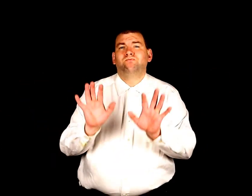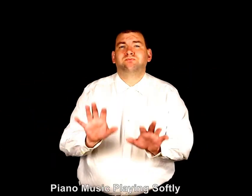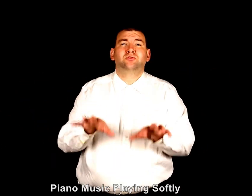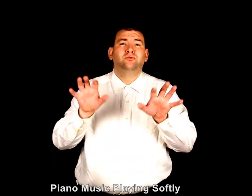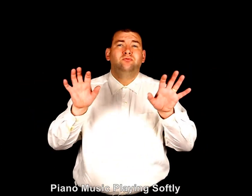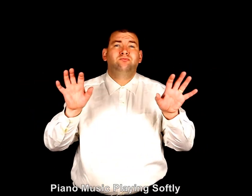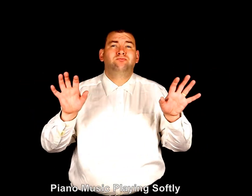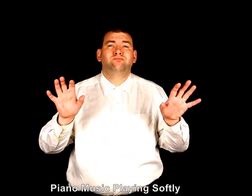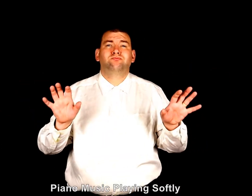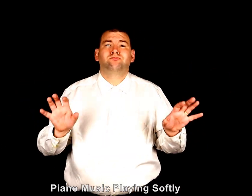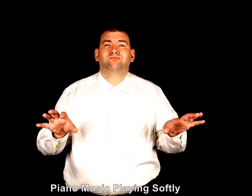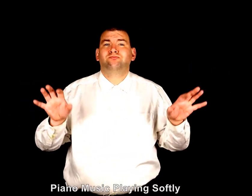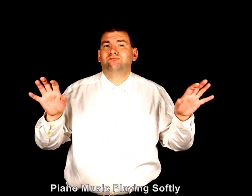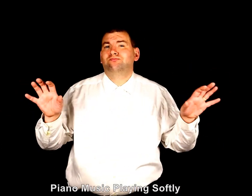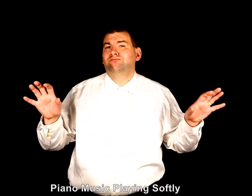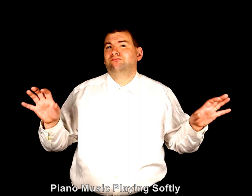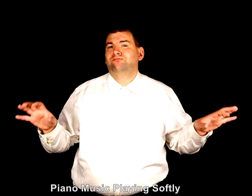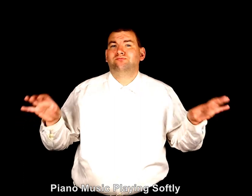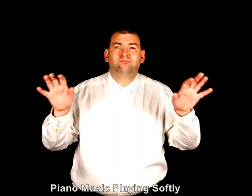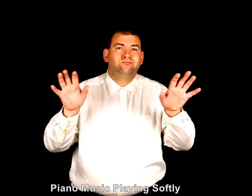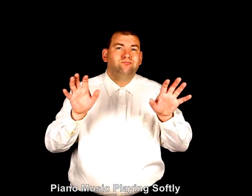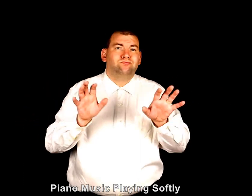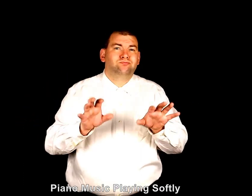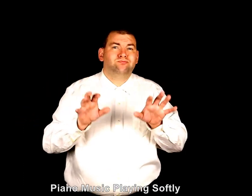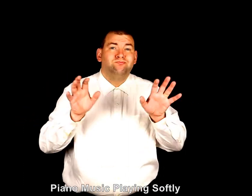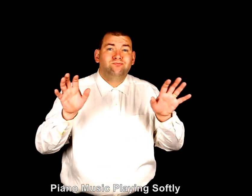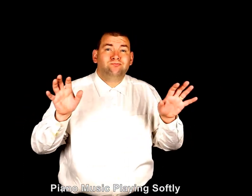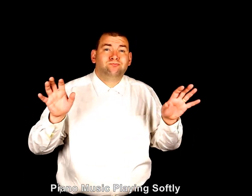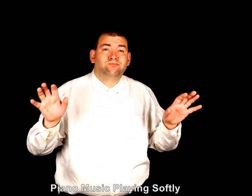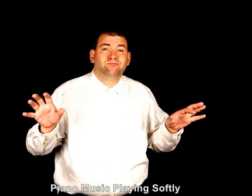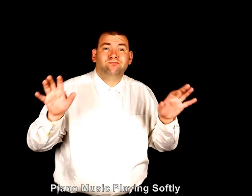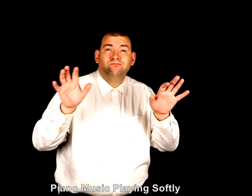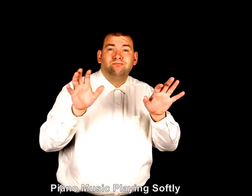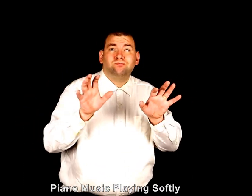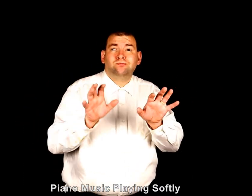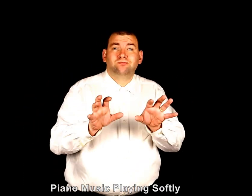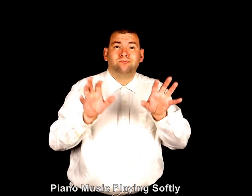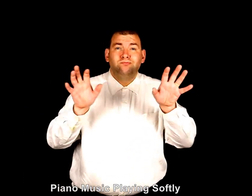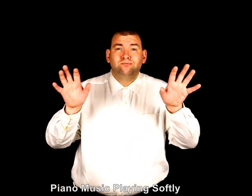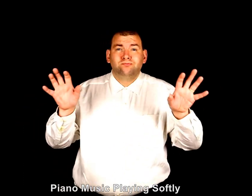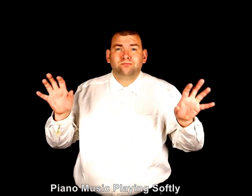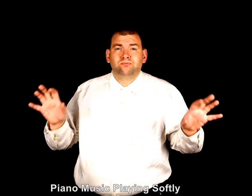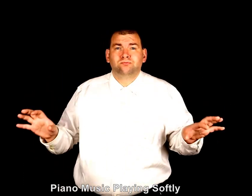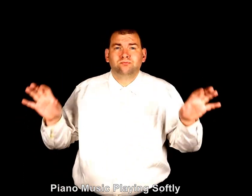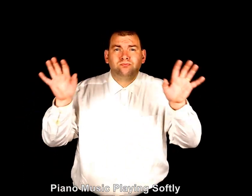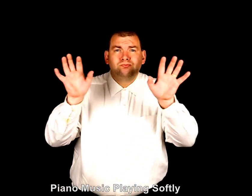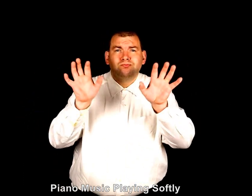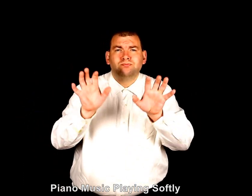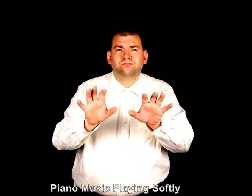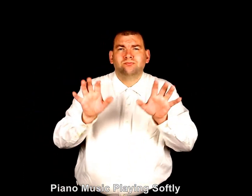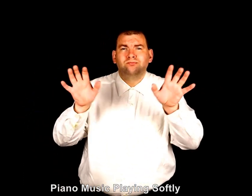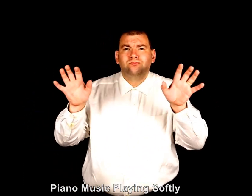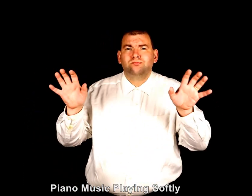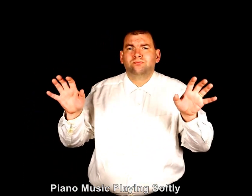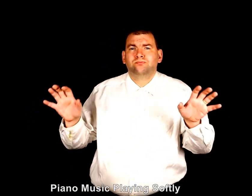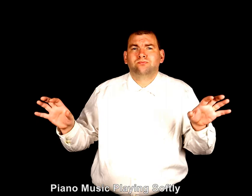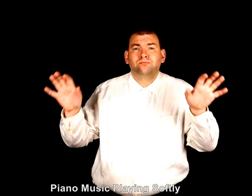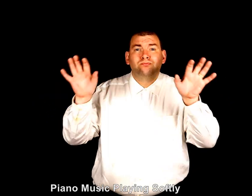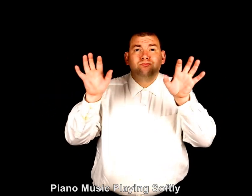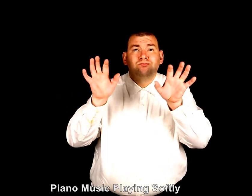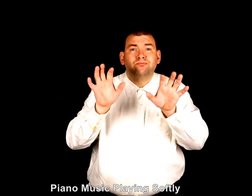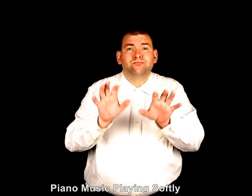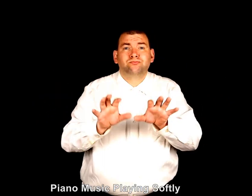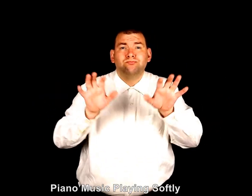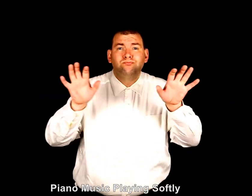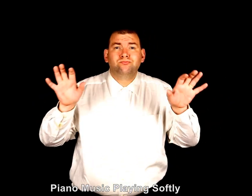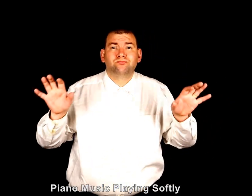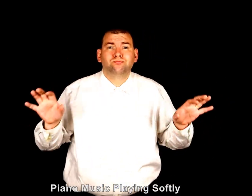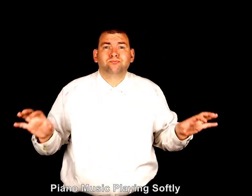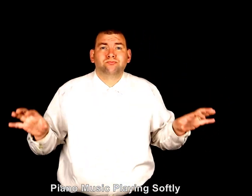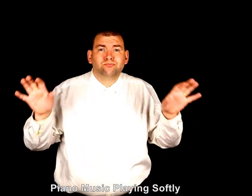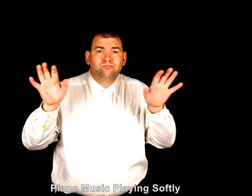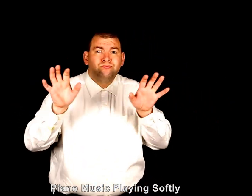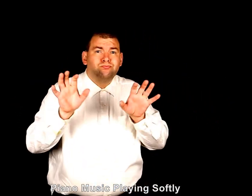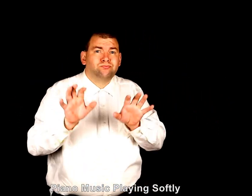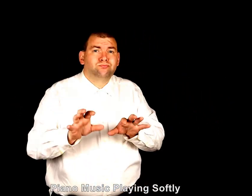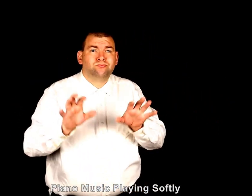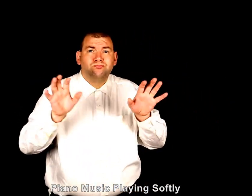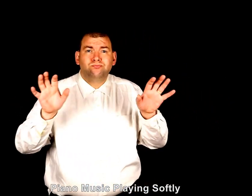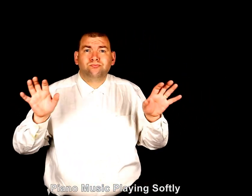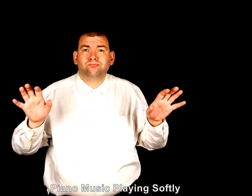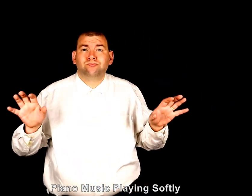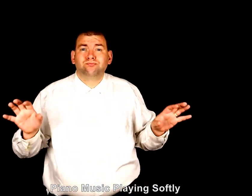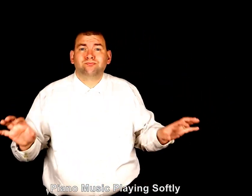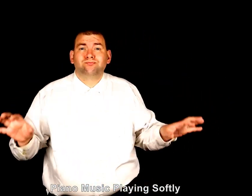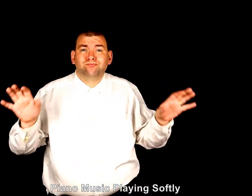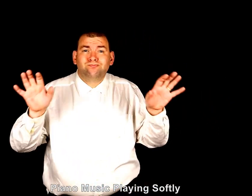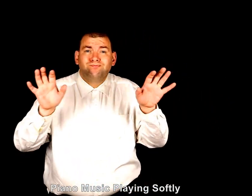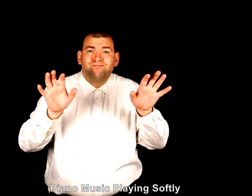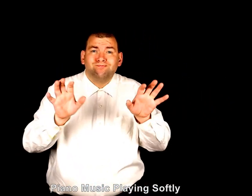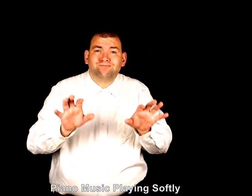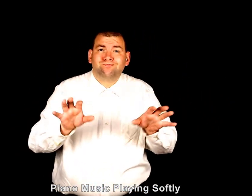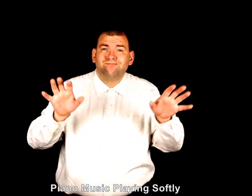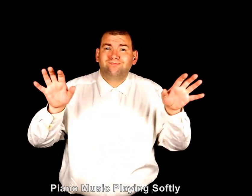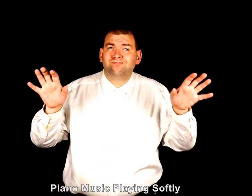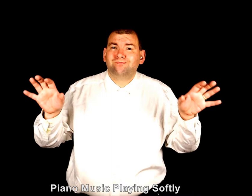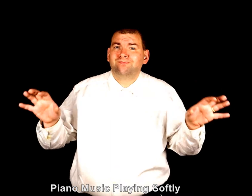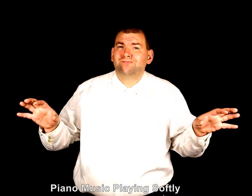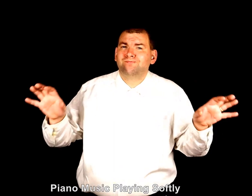Piano Music Playing Softly